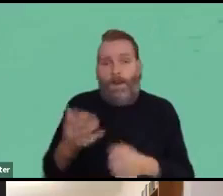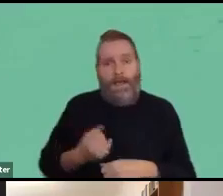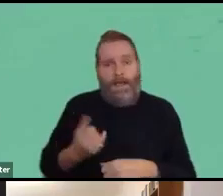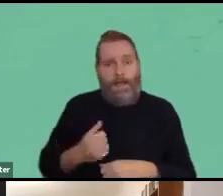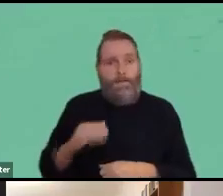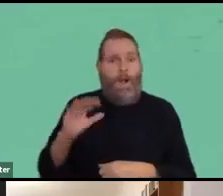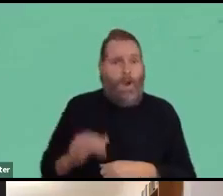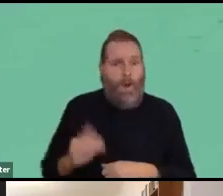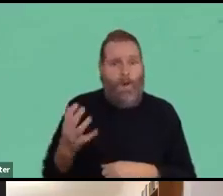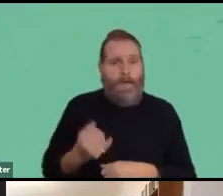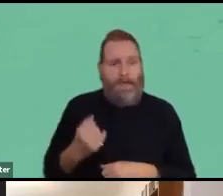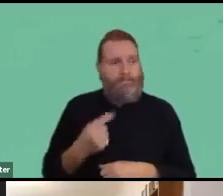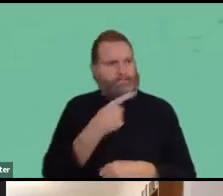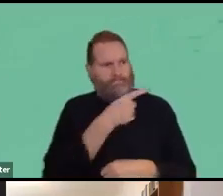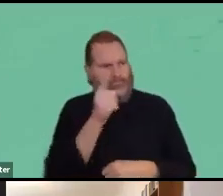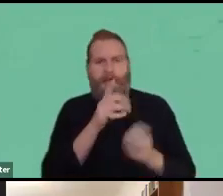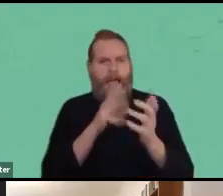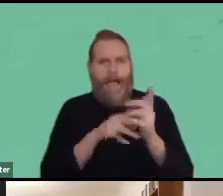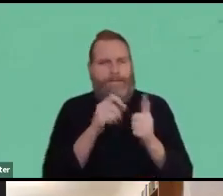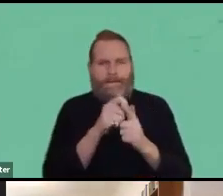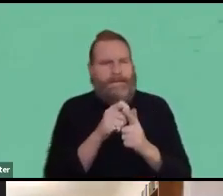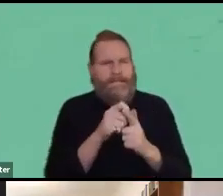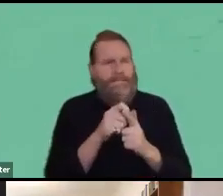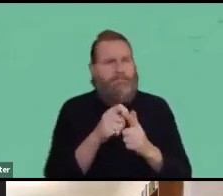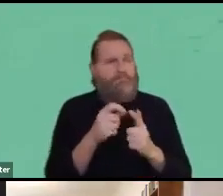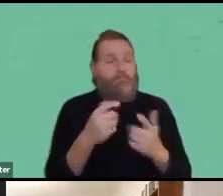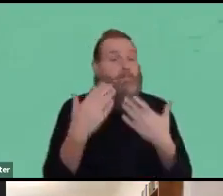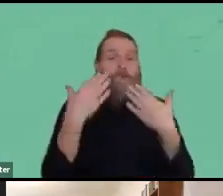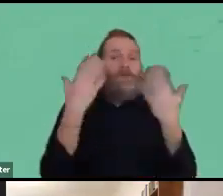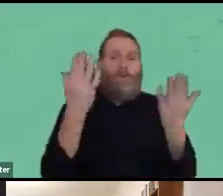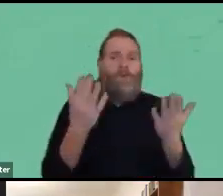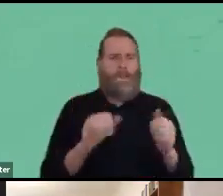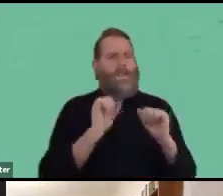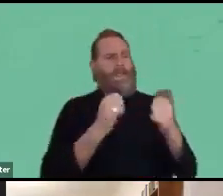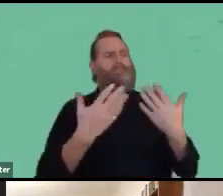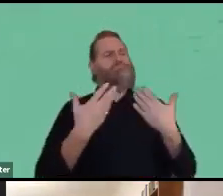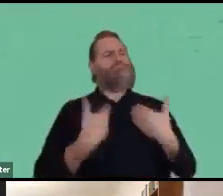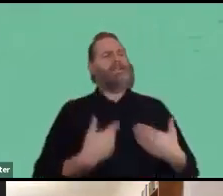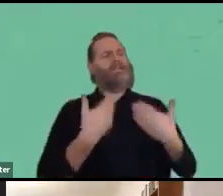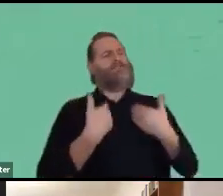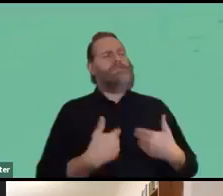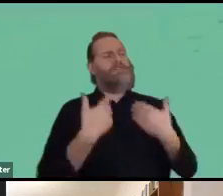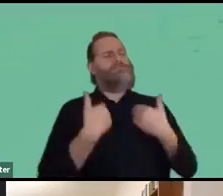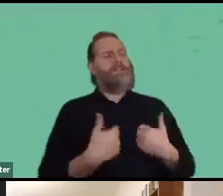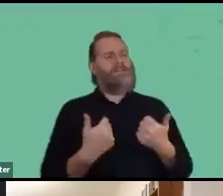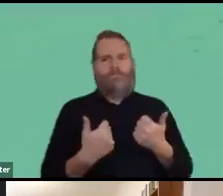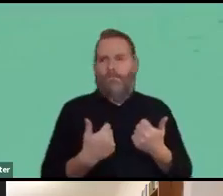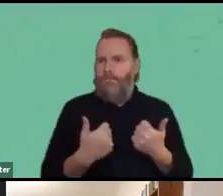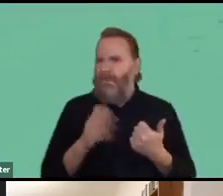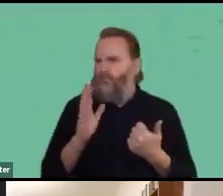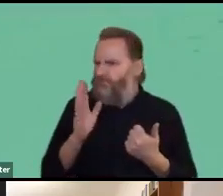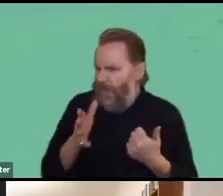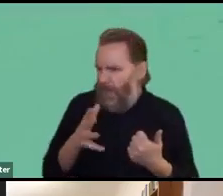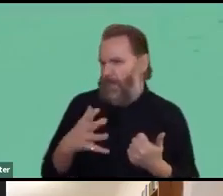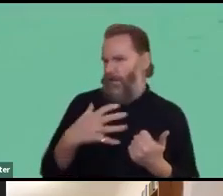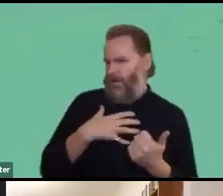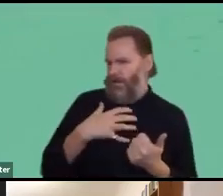because they can't understand when we stand up and say but this happen this means this why is